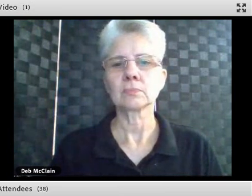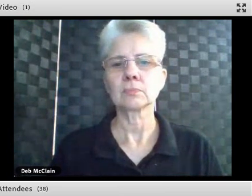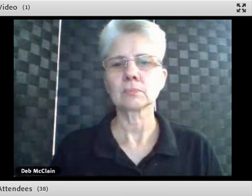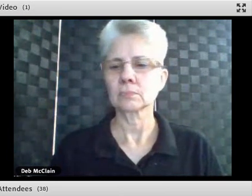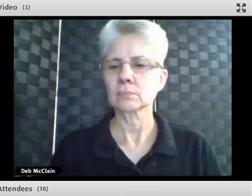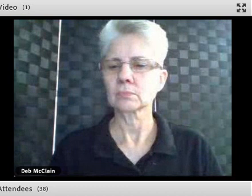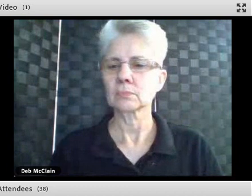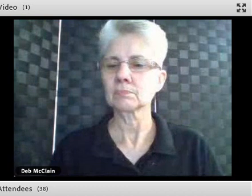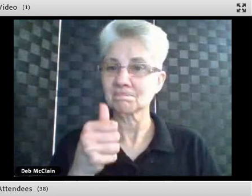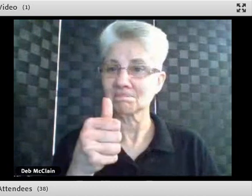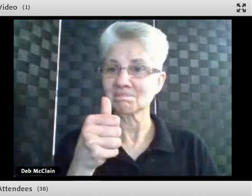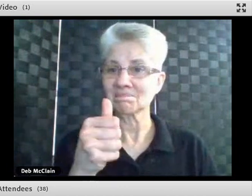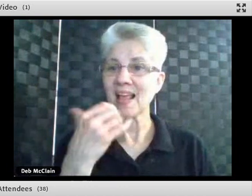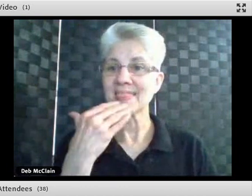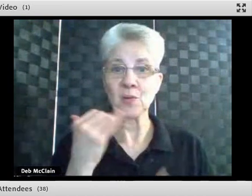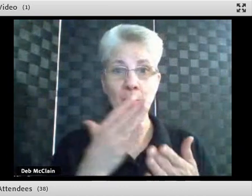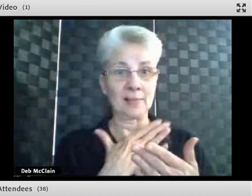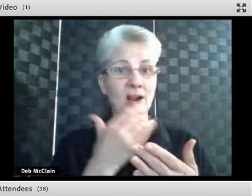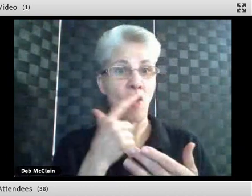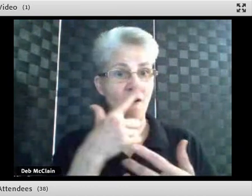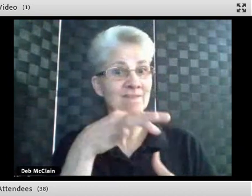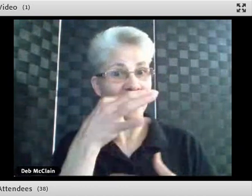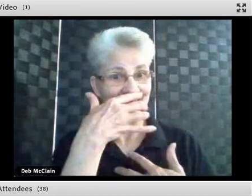Oh, thank you. I'm glad everyone found it interesting.